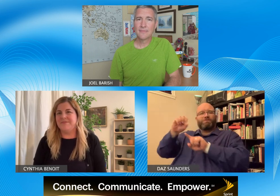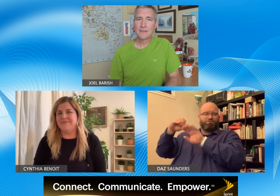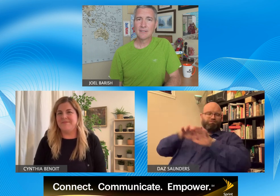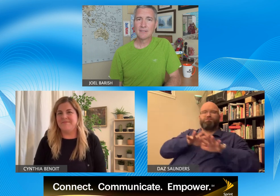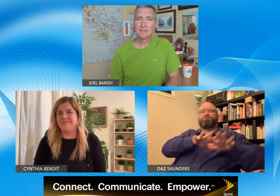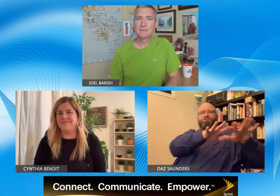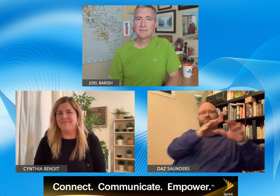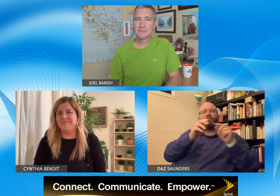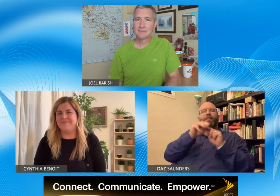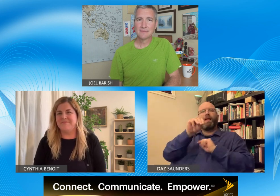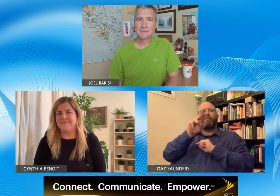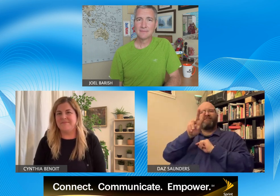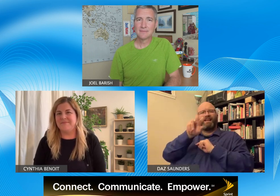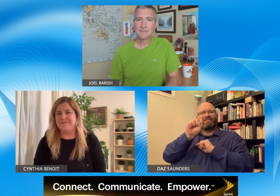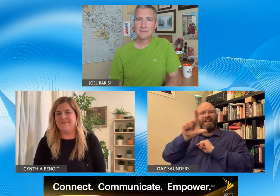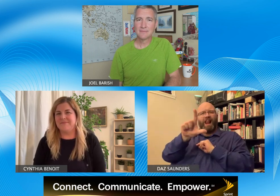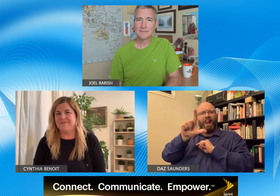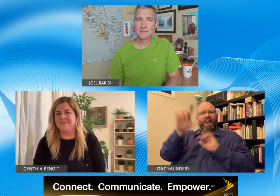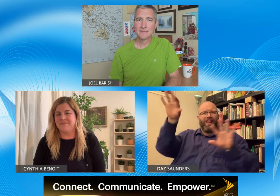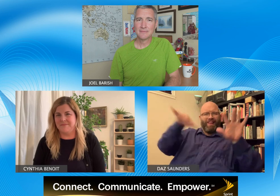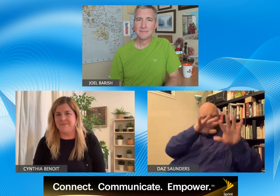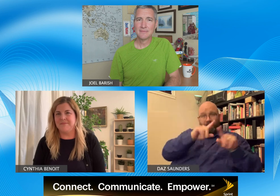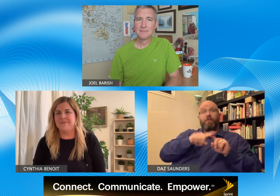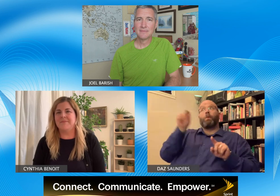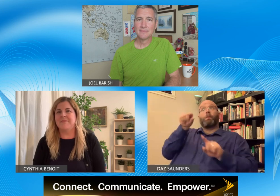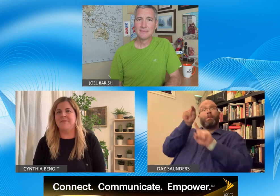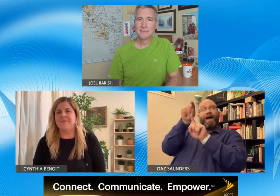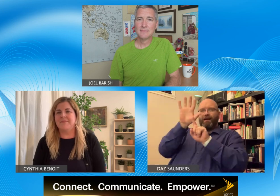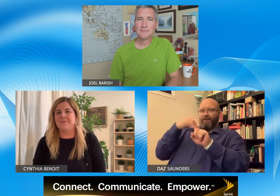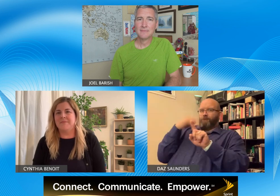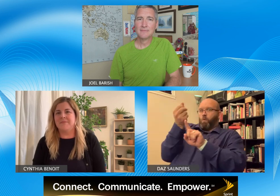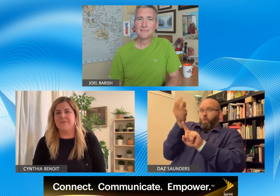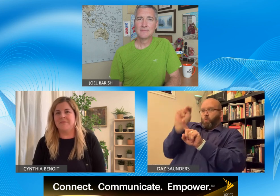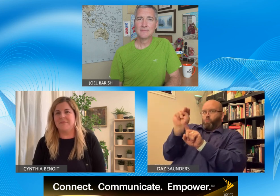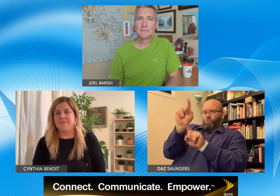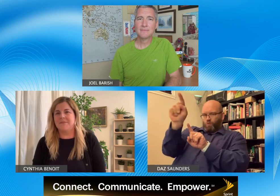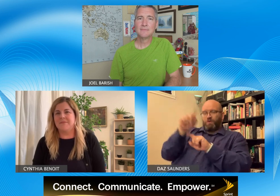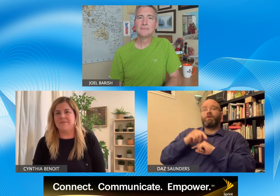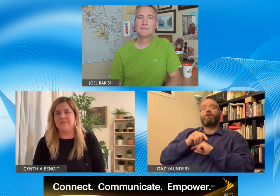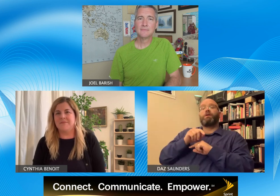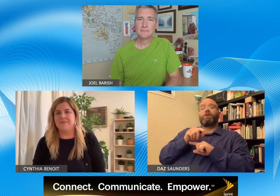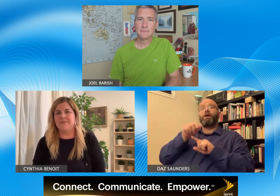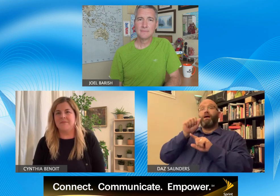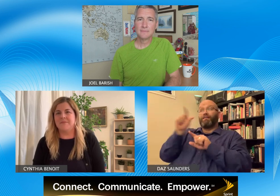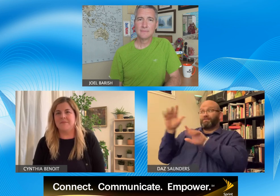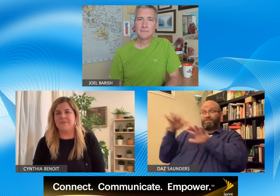originating from France intertwined with MVSL (Martha’s Vineyard Sign Language). LSQ has his own history as well!